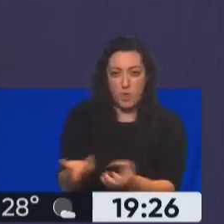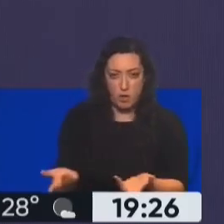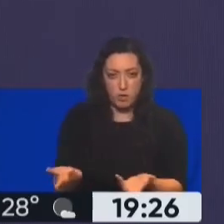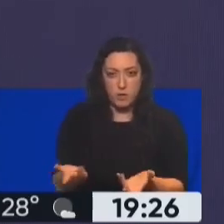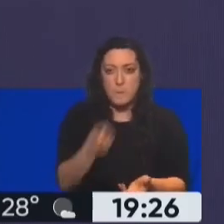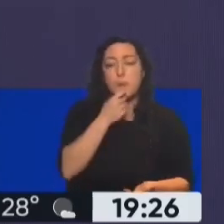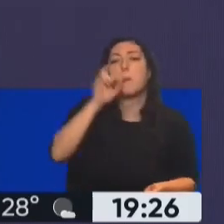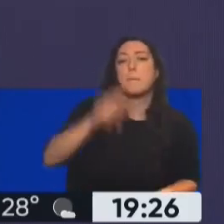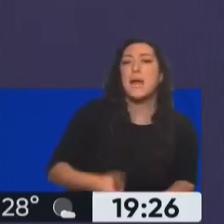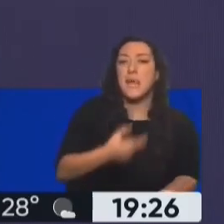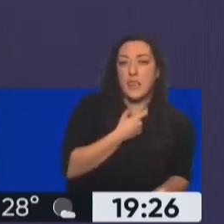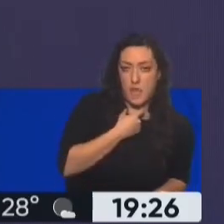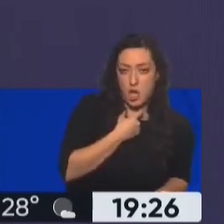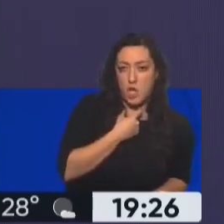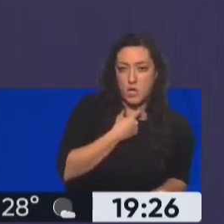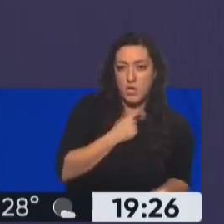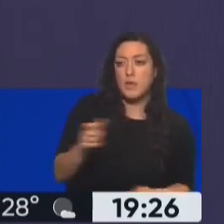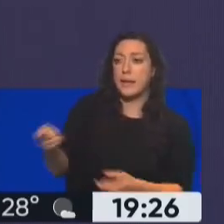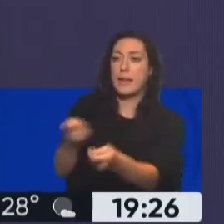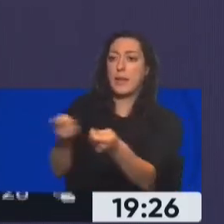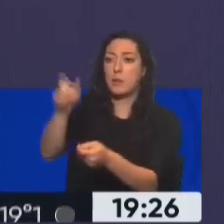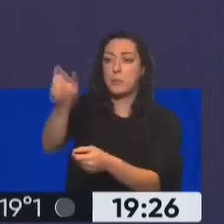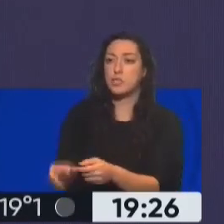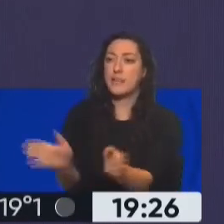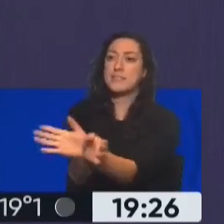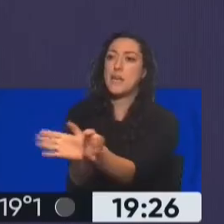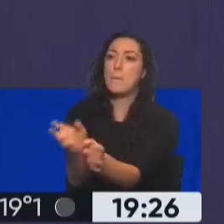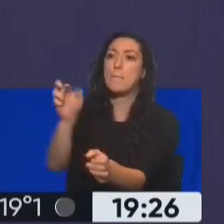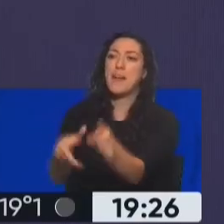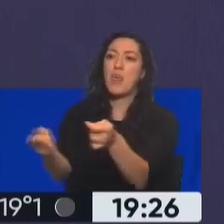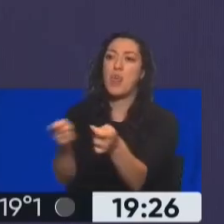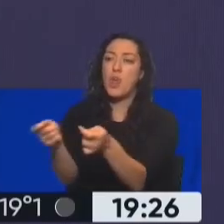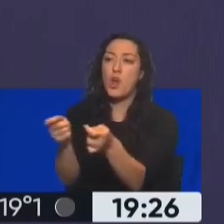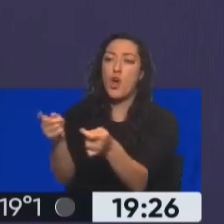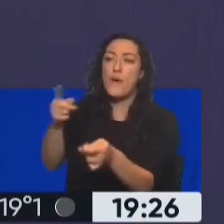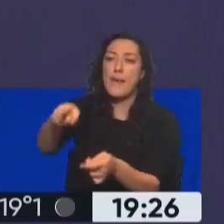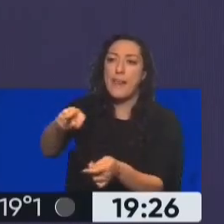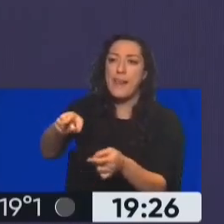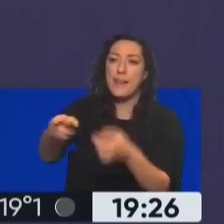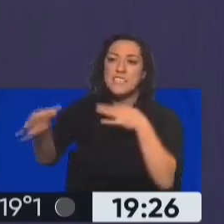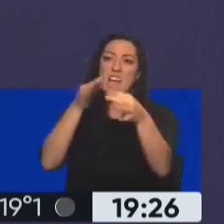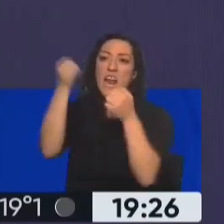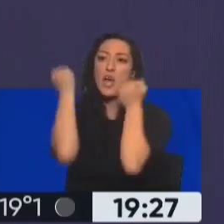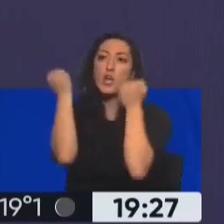And the bakery in the corner wants an economic talk.